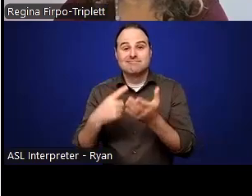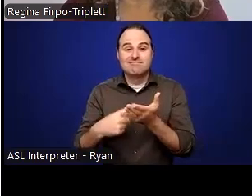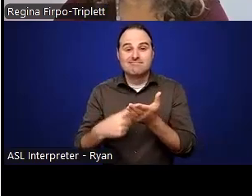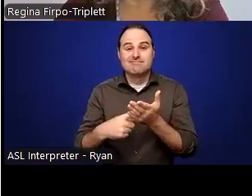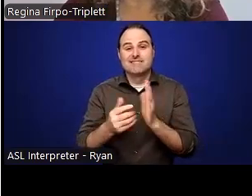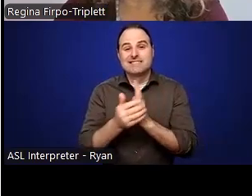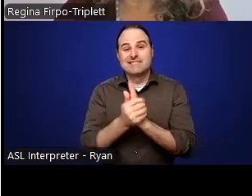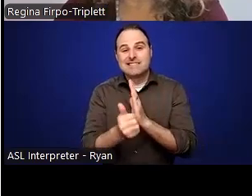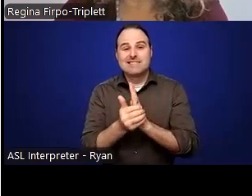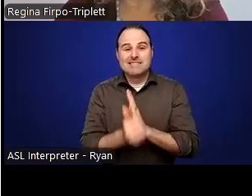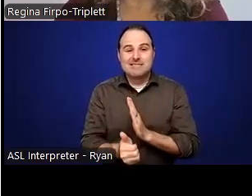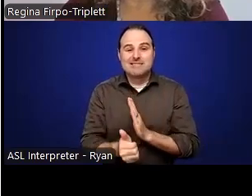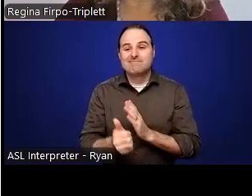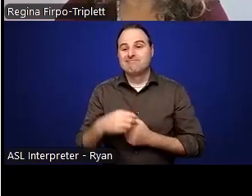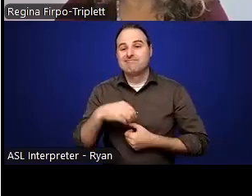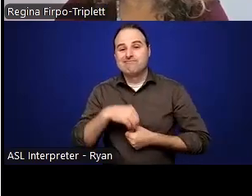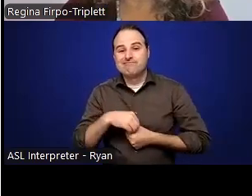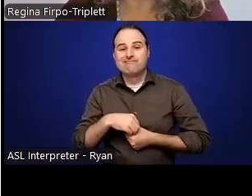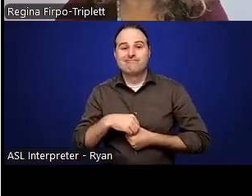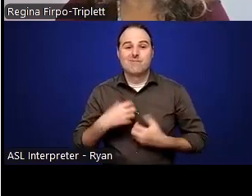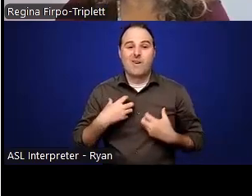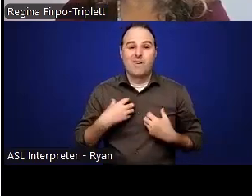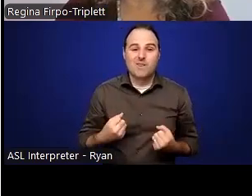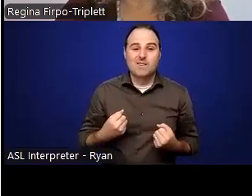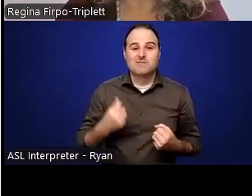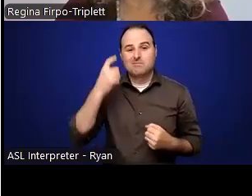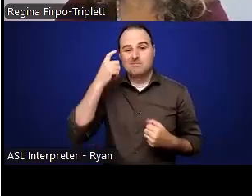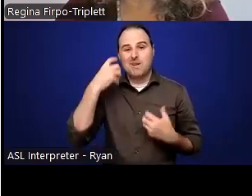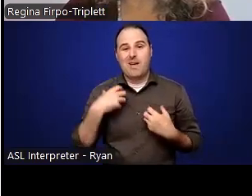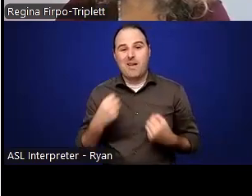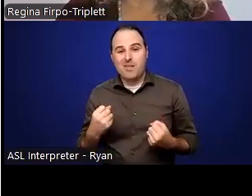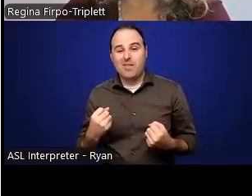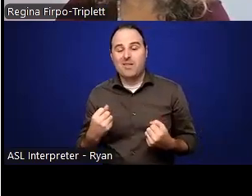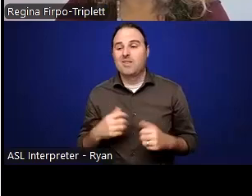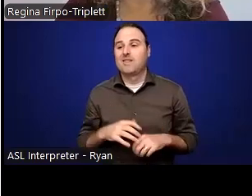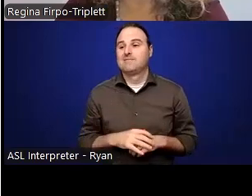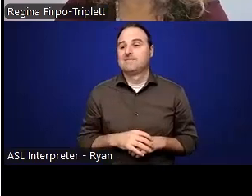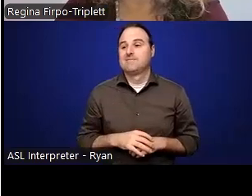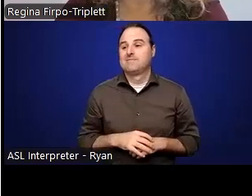competence and mental health and wellbeing. And then we had these observational role plays